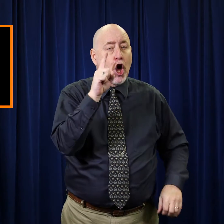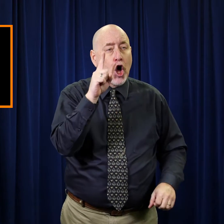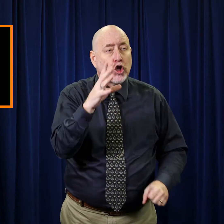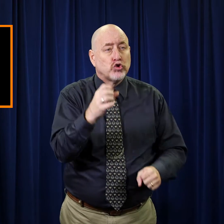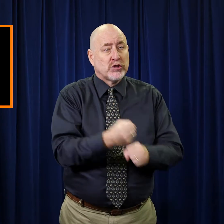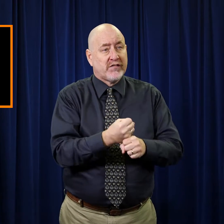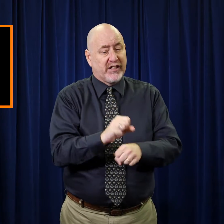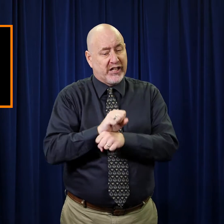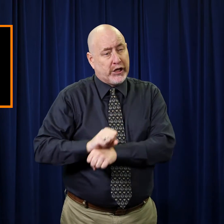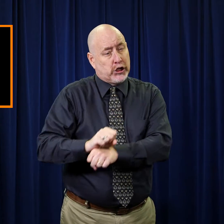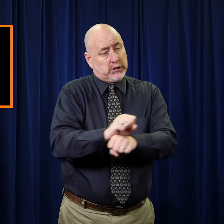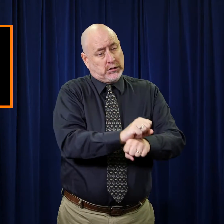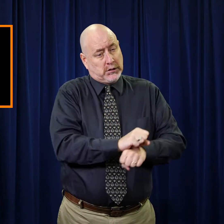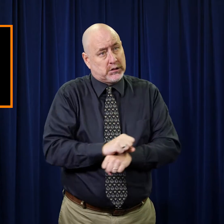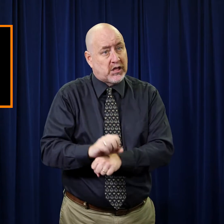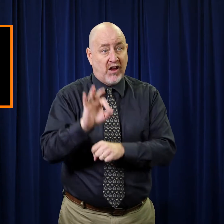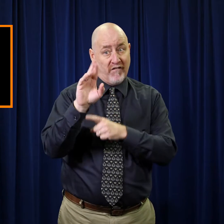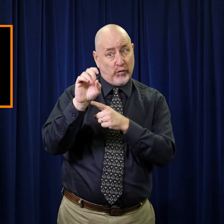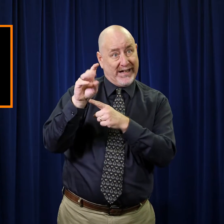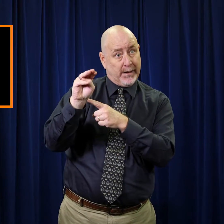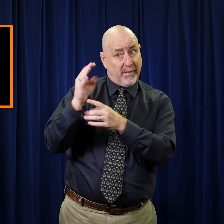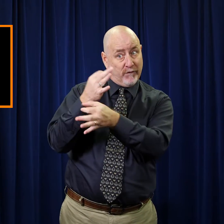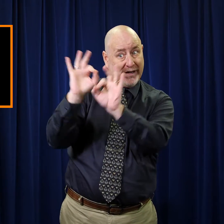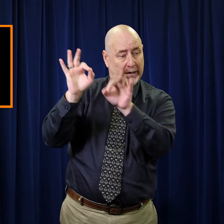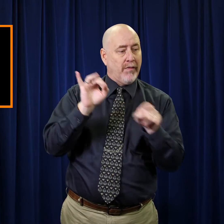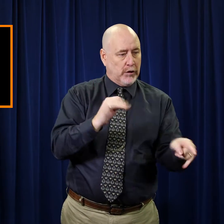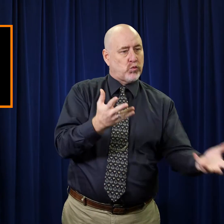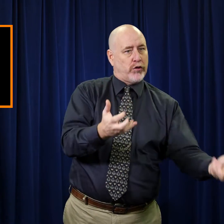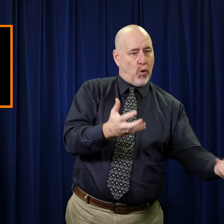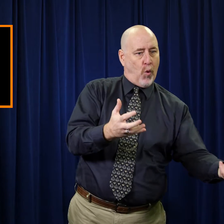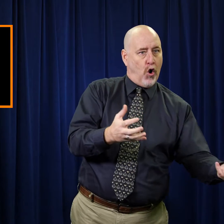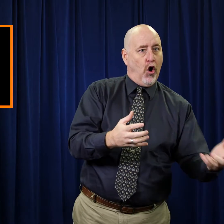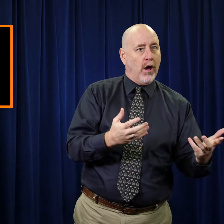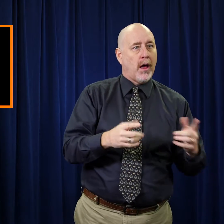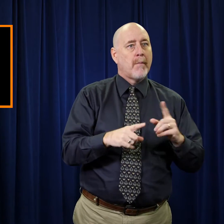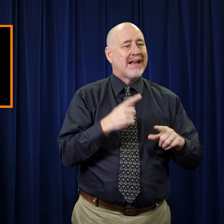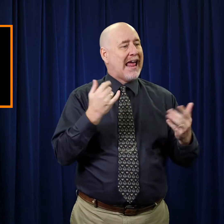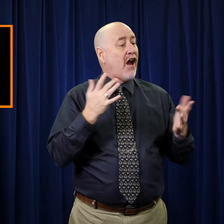Hundreds of years, they've been slaves. Freedom is what they want and now